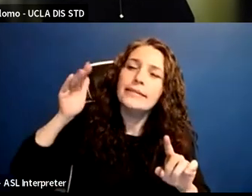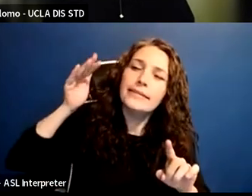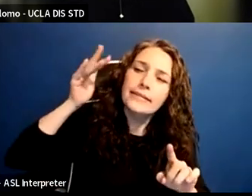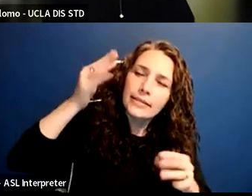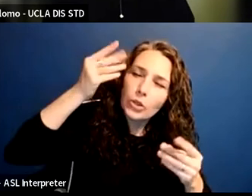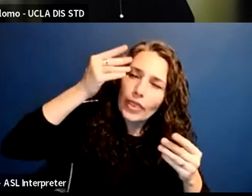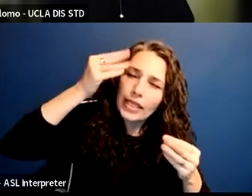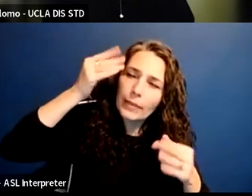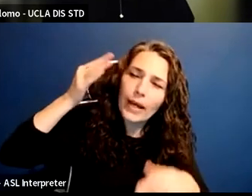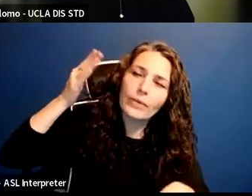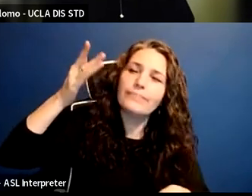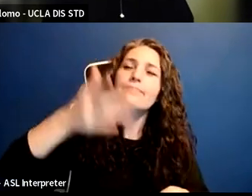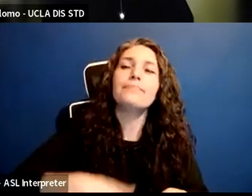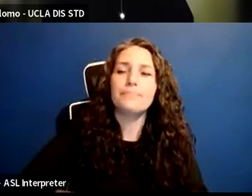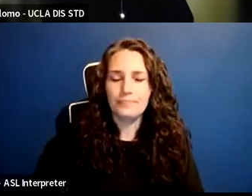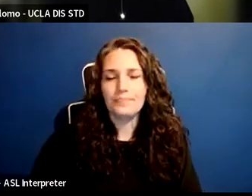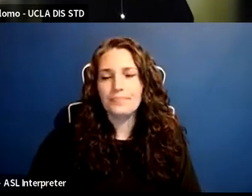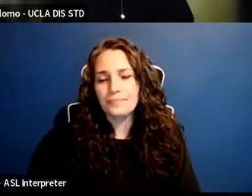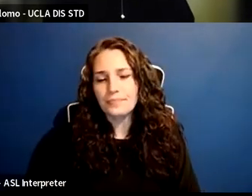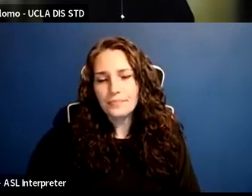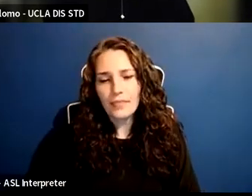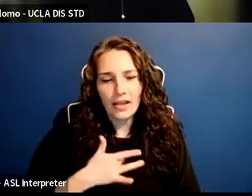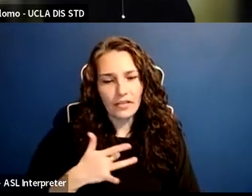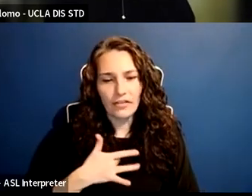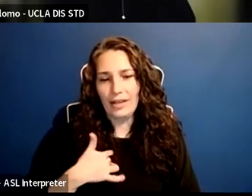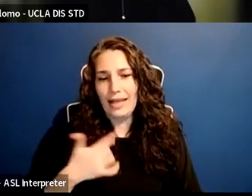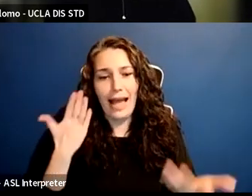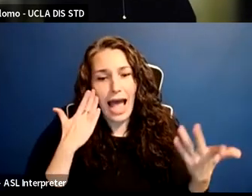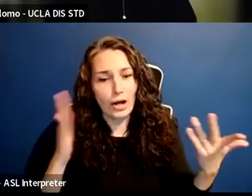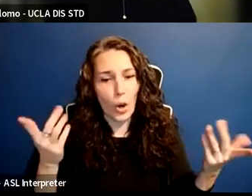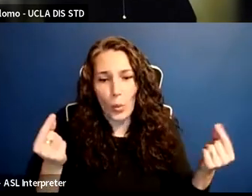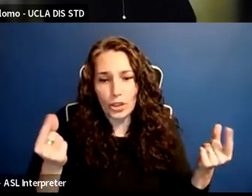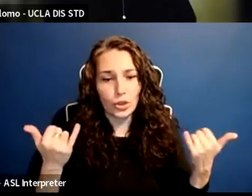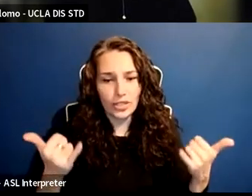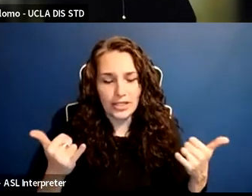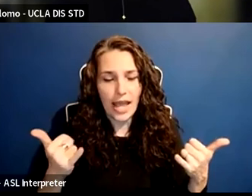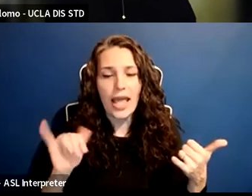when you feel like you don't know what to do about today. You can take a step towards what you think